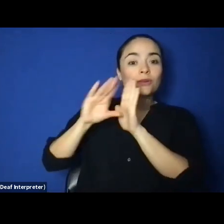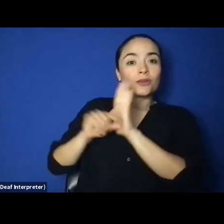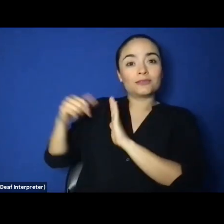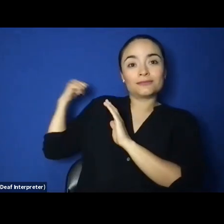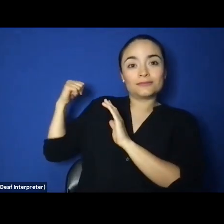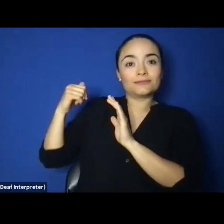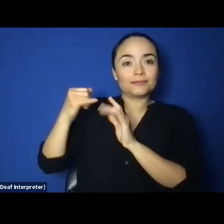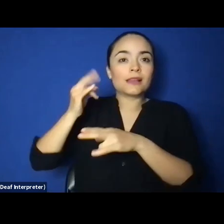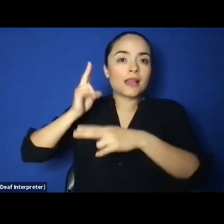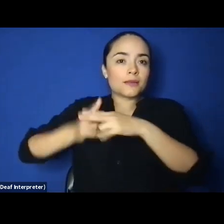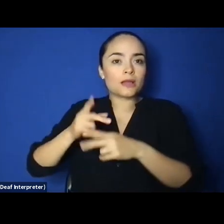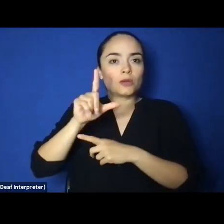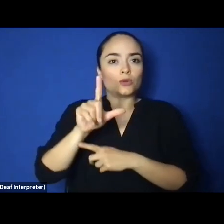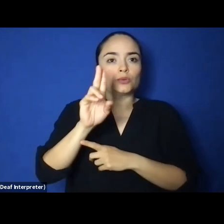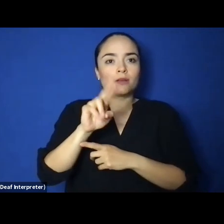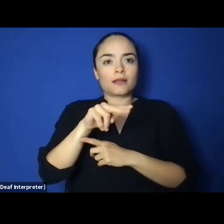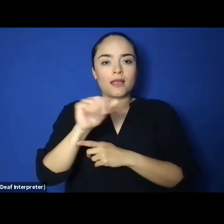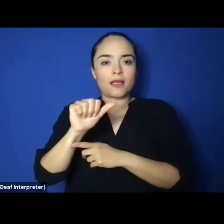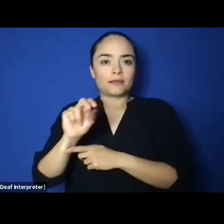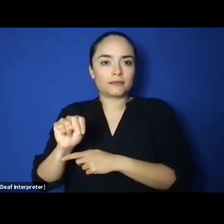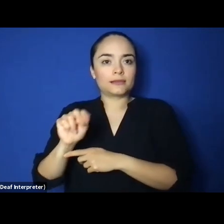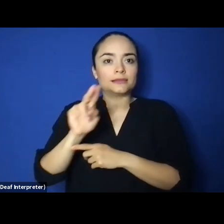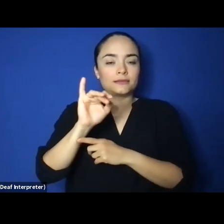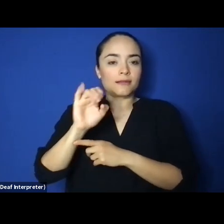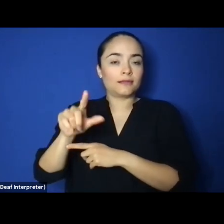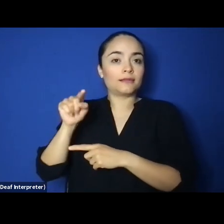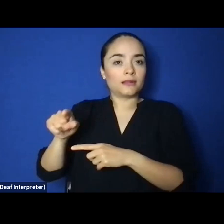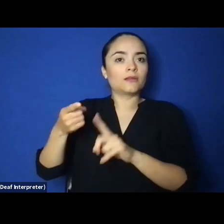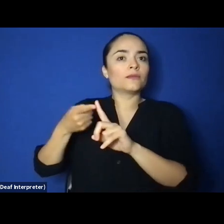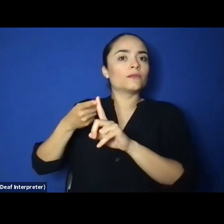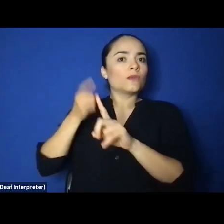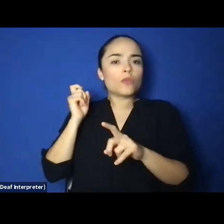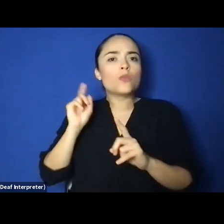from Alert Bay gave me permission to share, and it's a symbol of our Canadian flag with the words